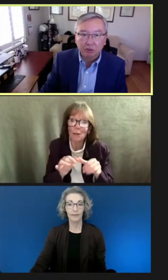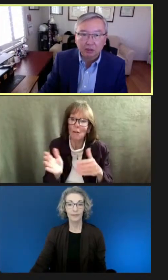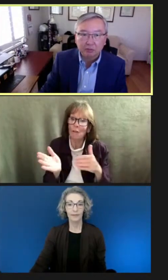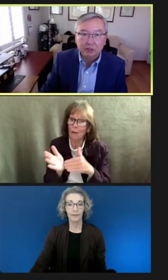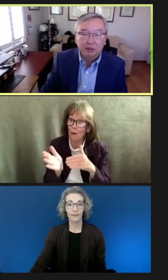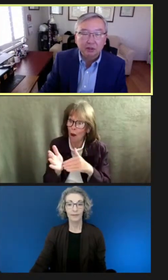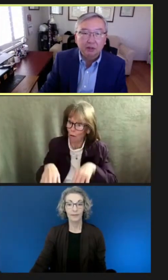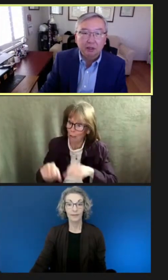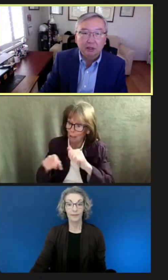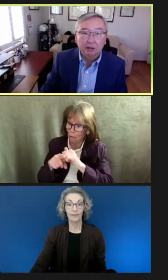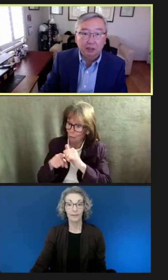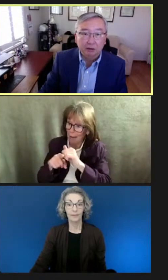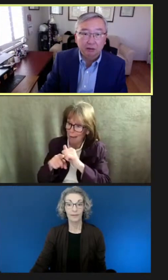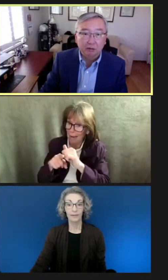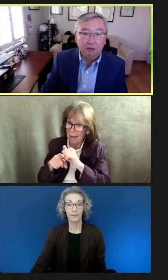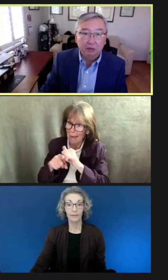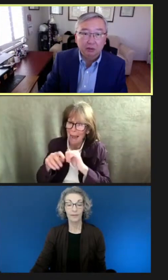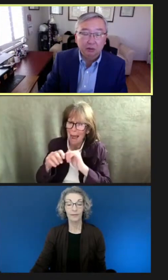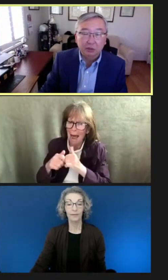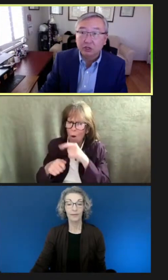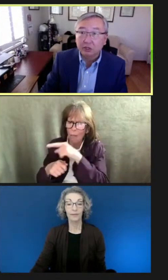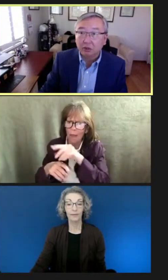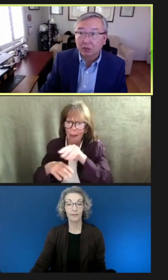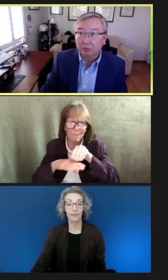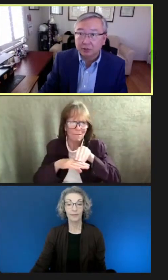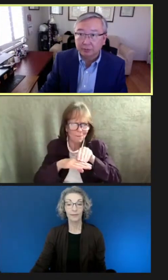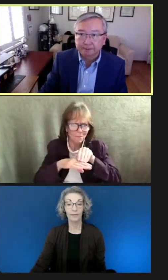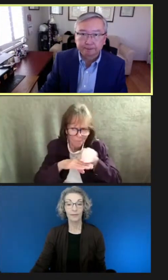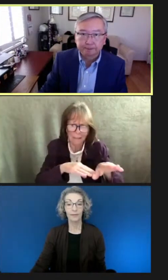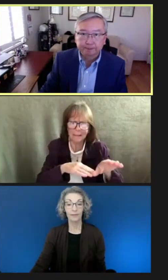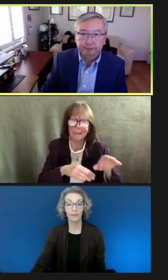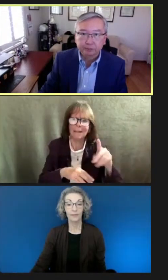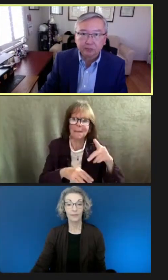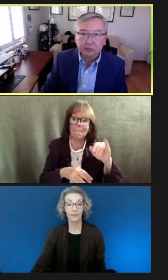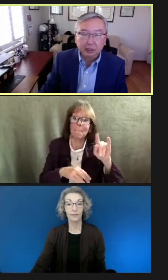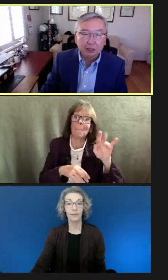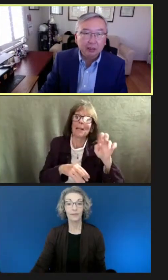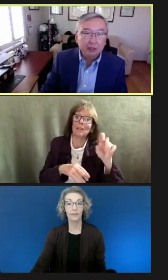training programs in the patient outcomes.